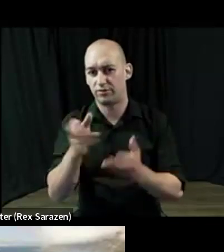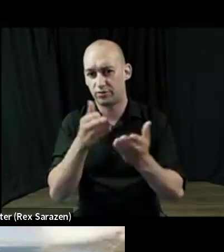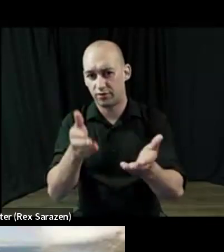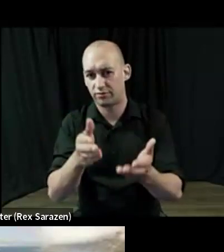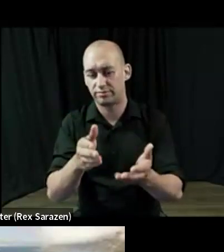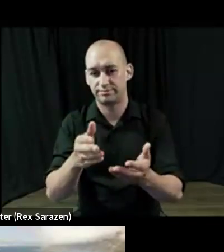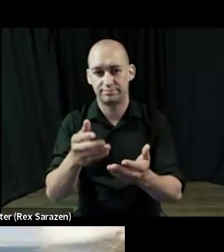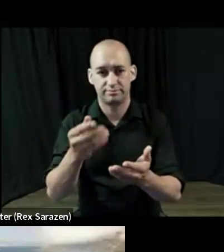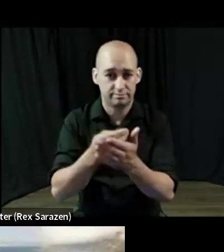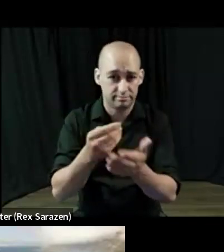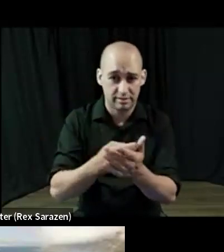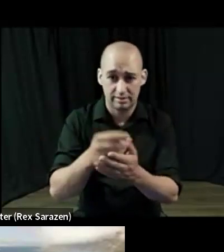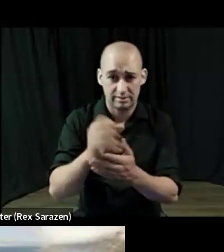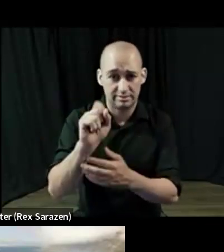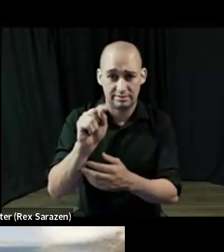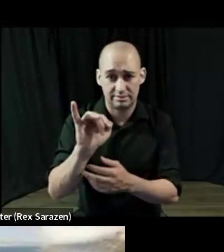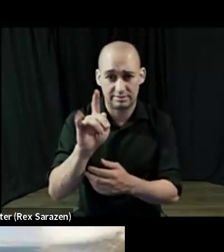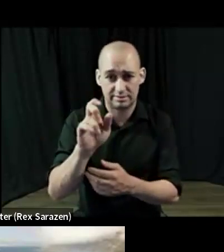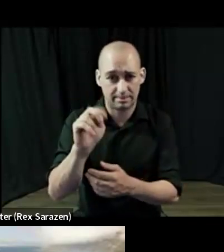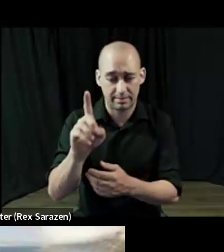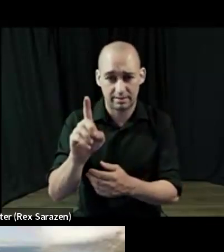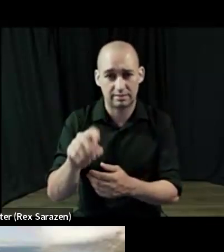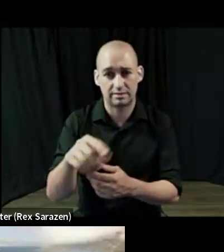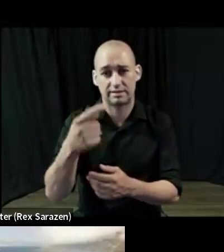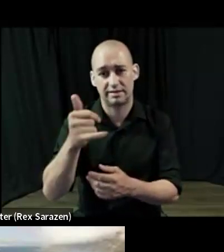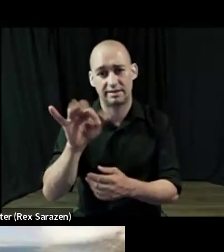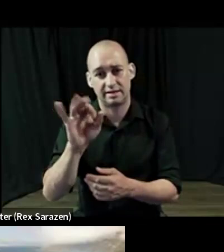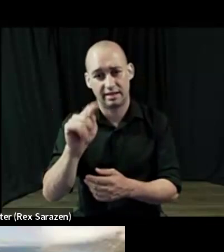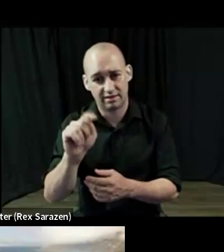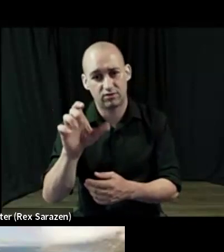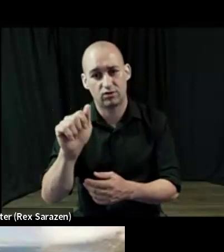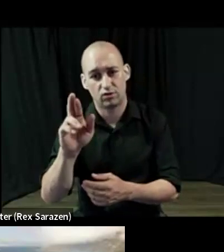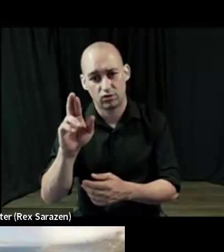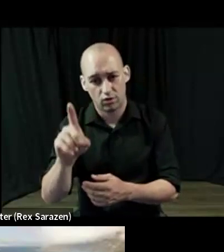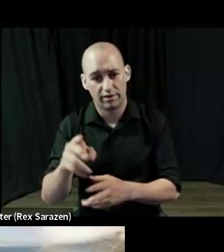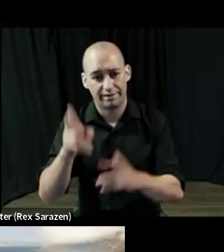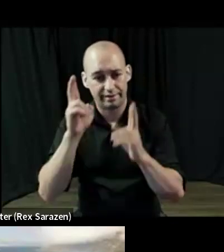or a gift card to honor the community's time for the input that they're providing when engaging